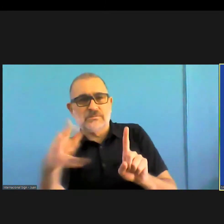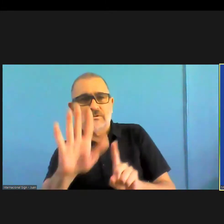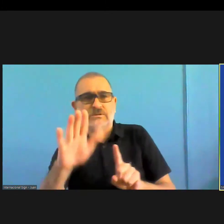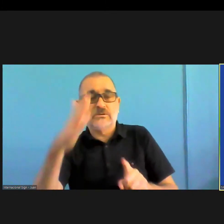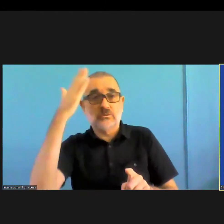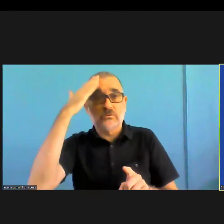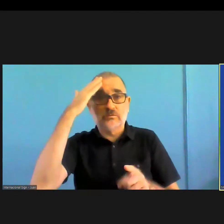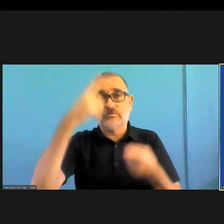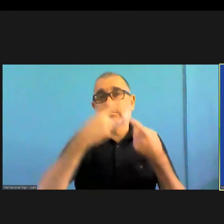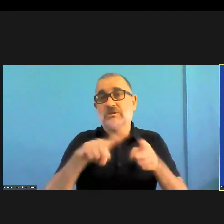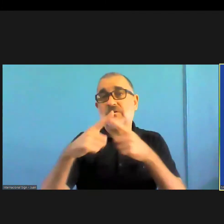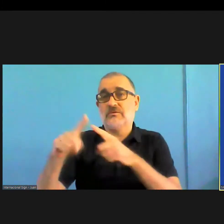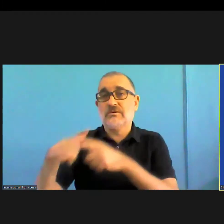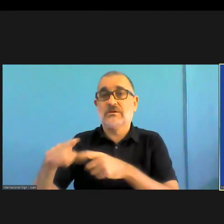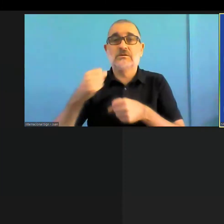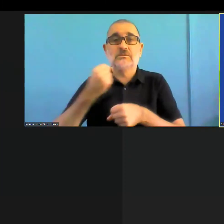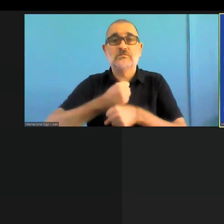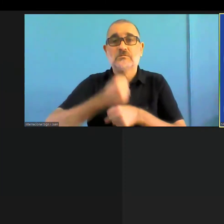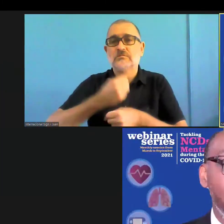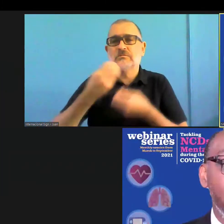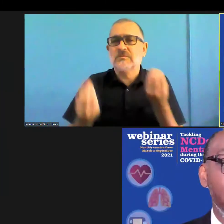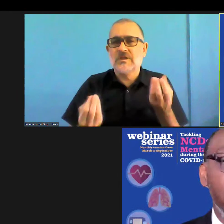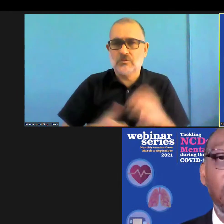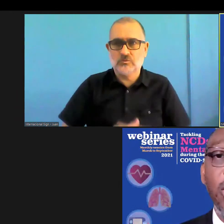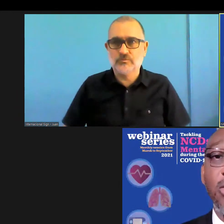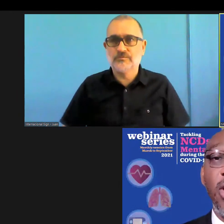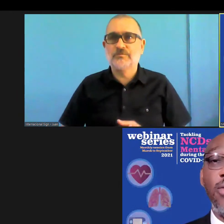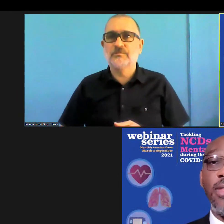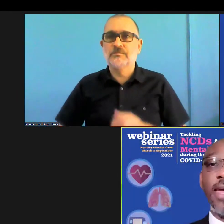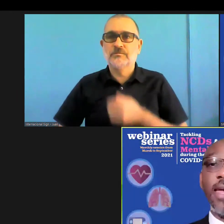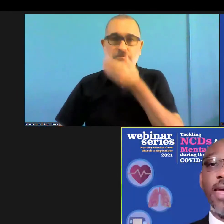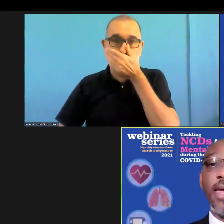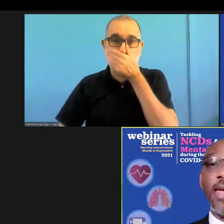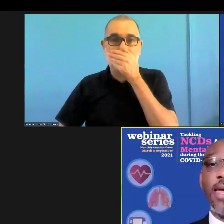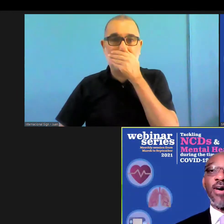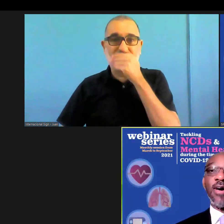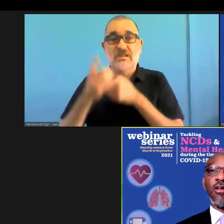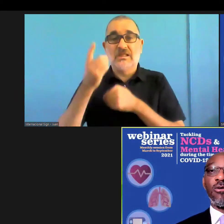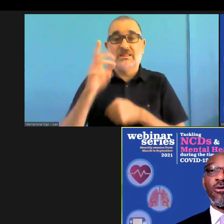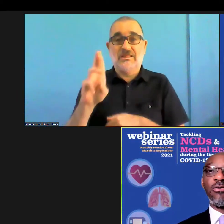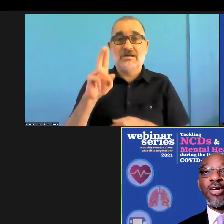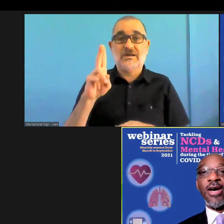Yes, thank you so much, Silvana.